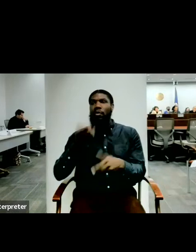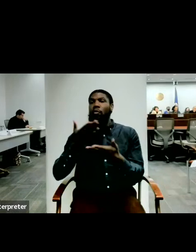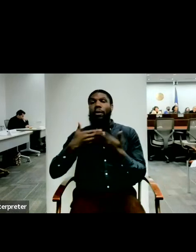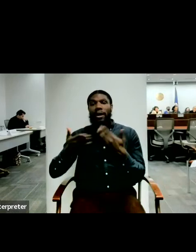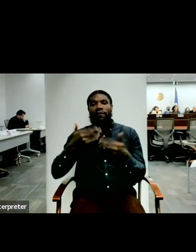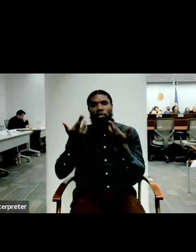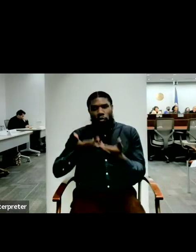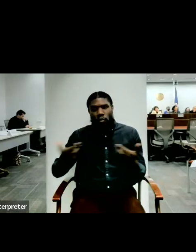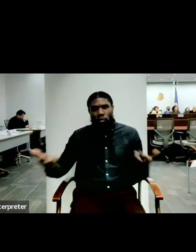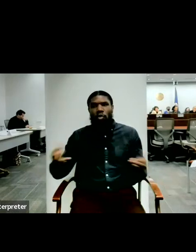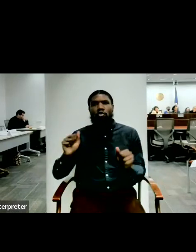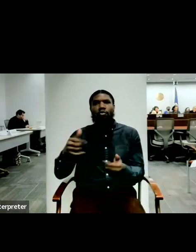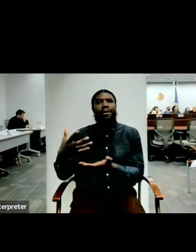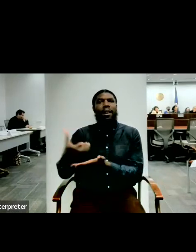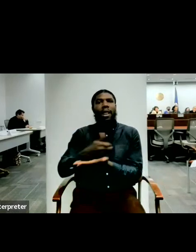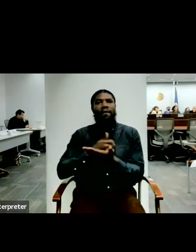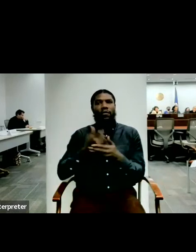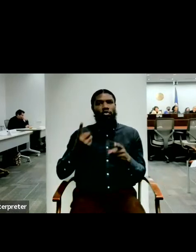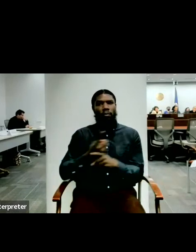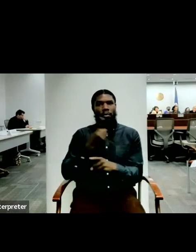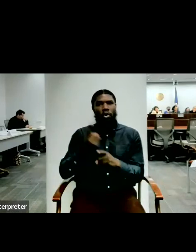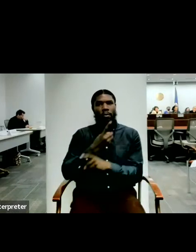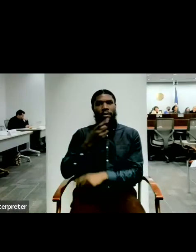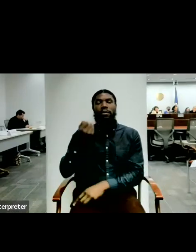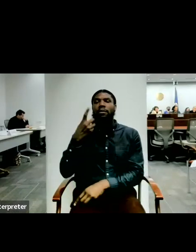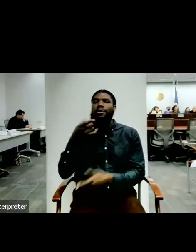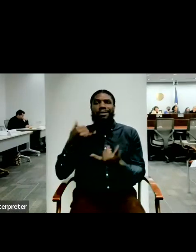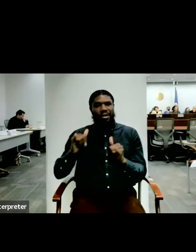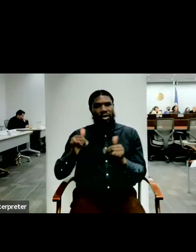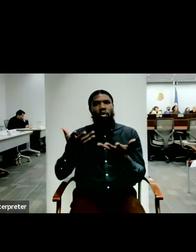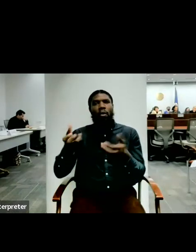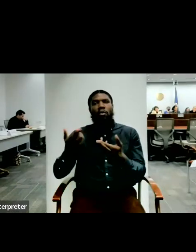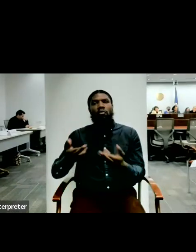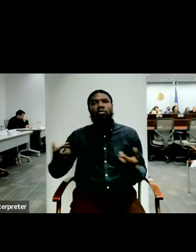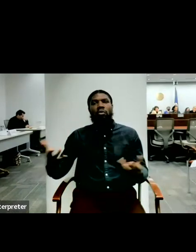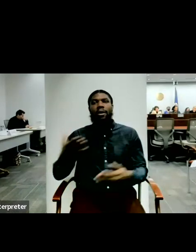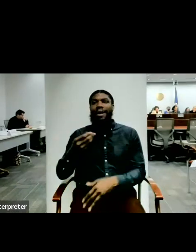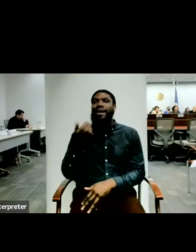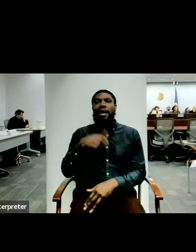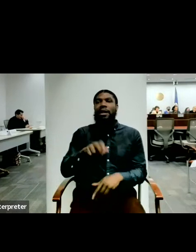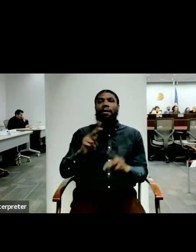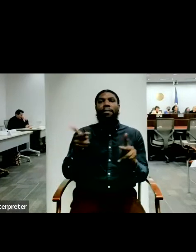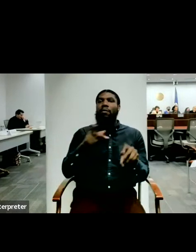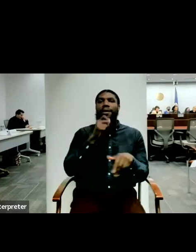You still will have resources and unfortunately necessity where there is not compliance, then you pursue enforcement.